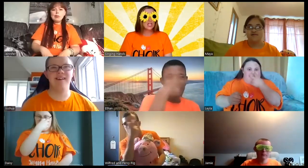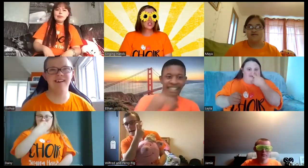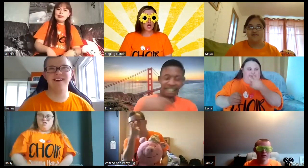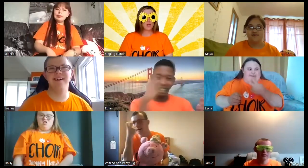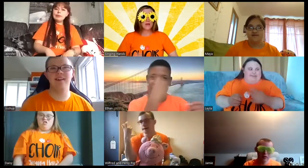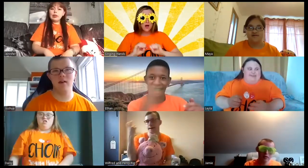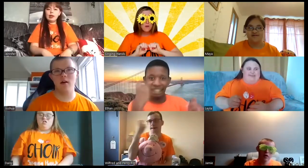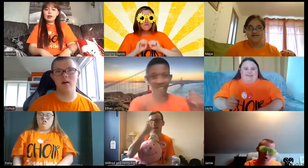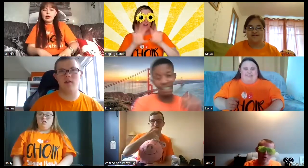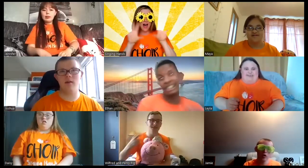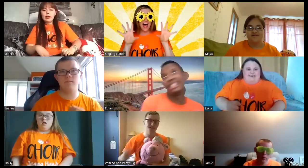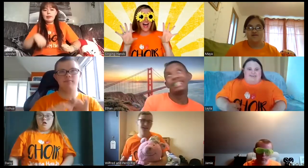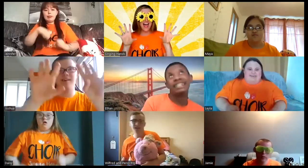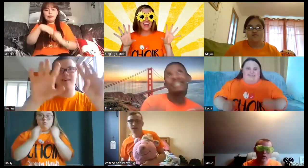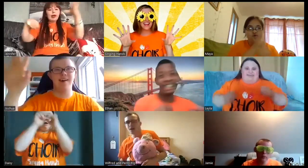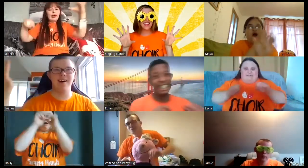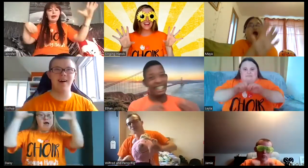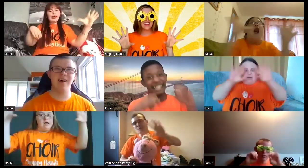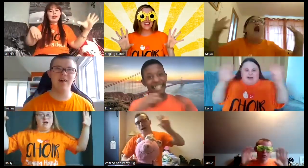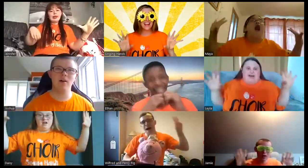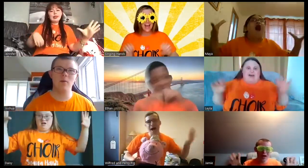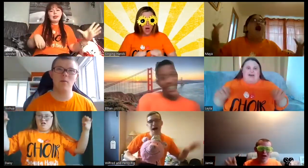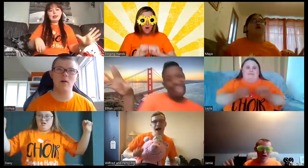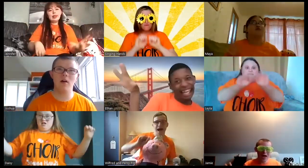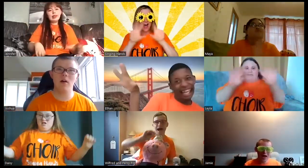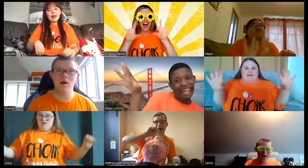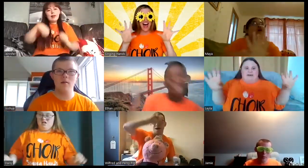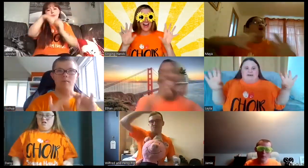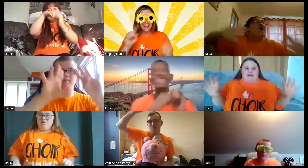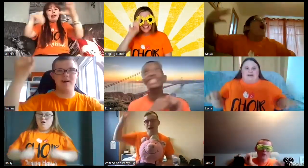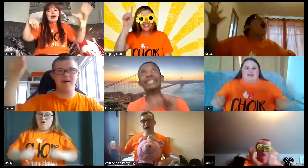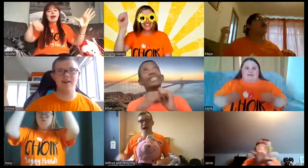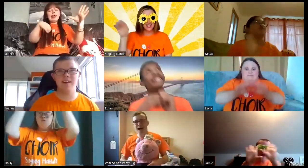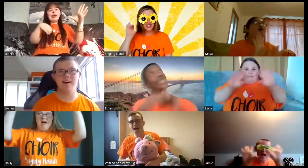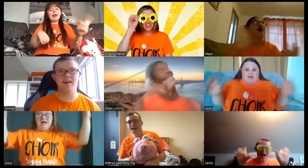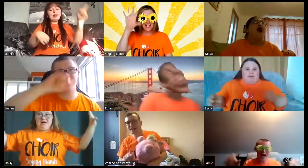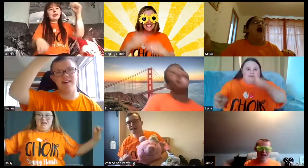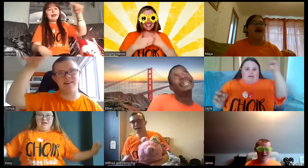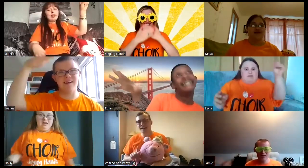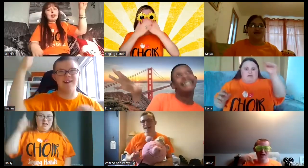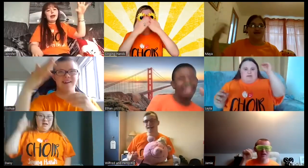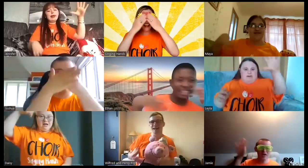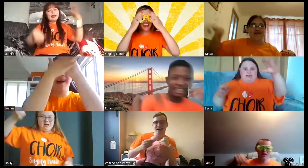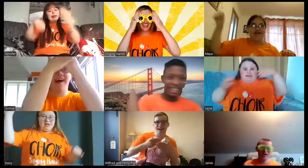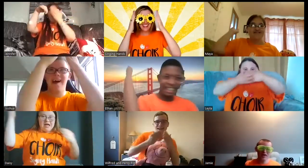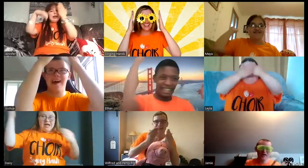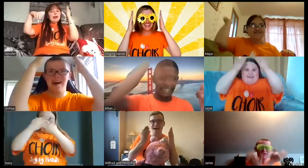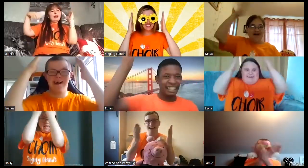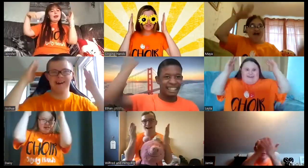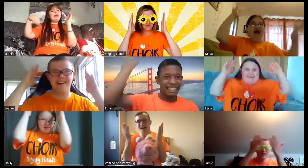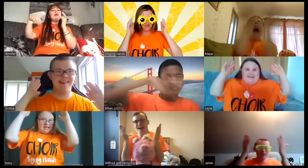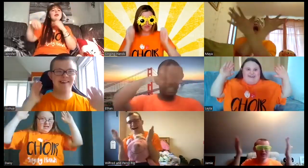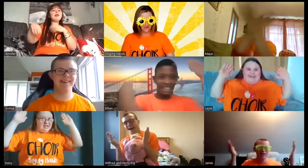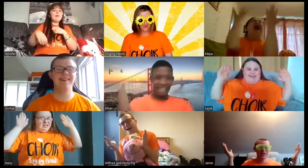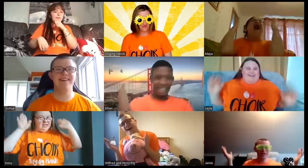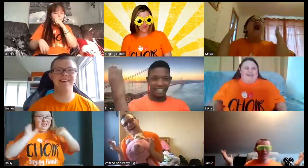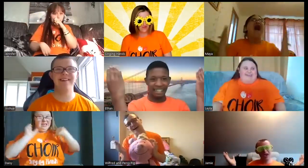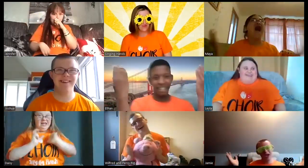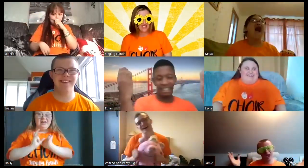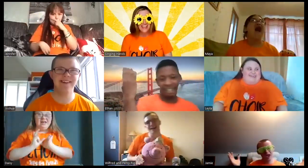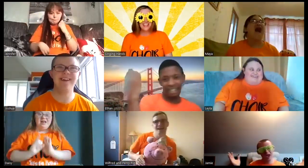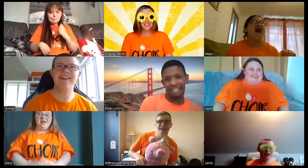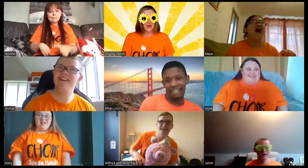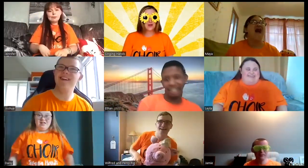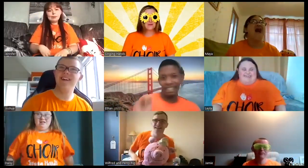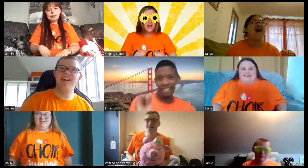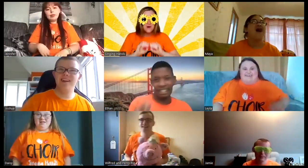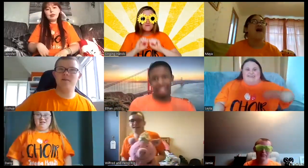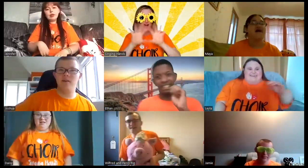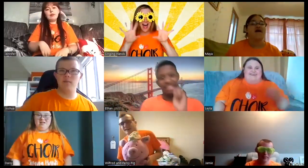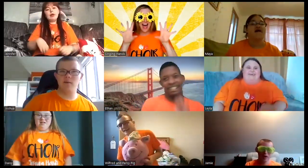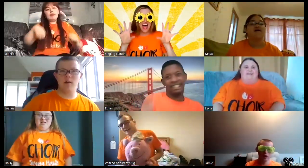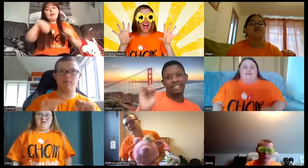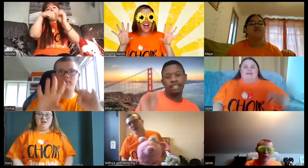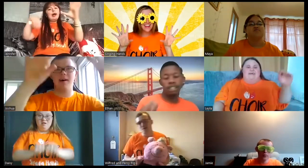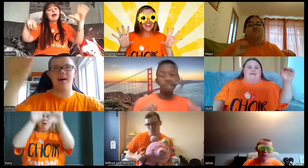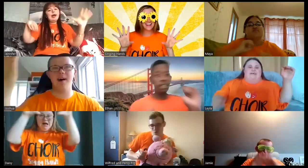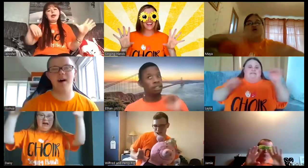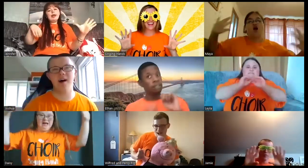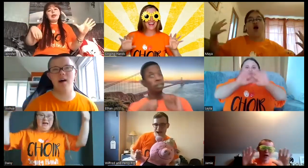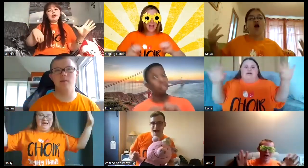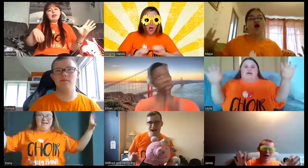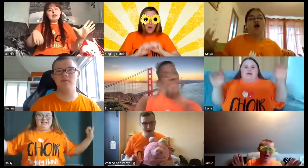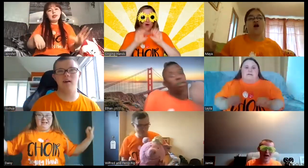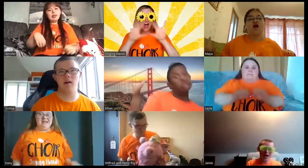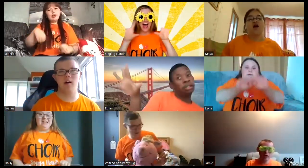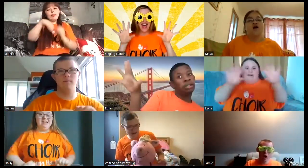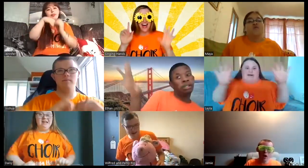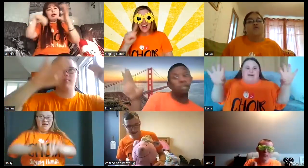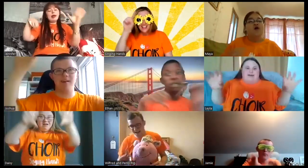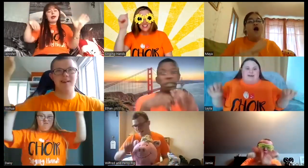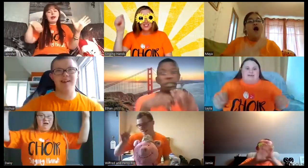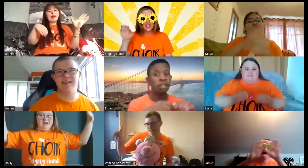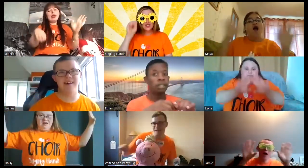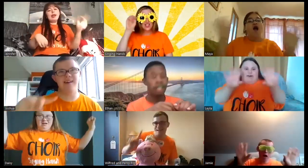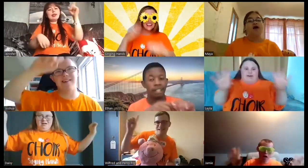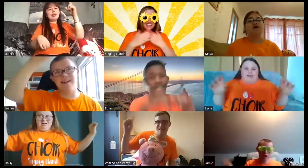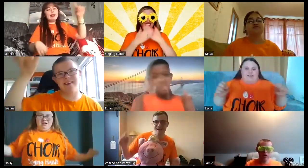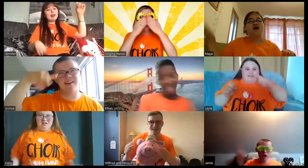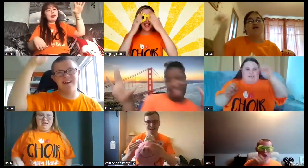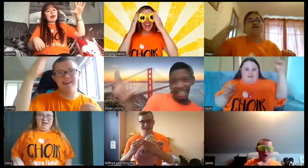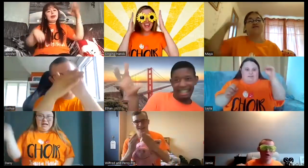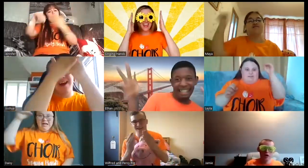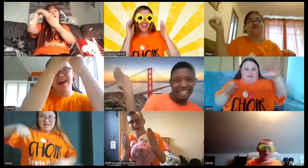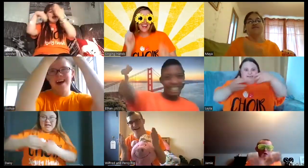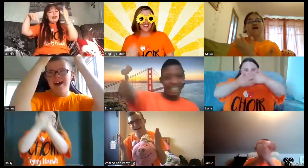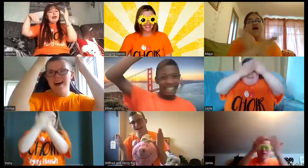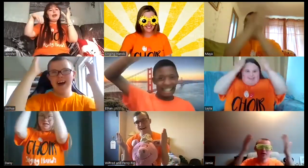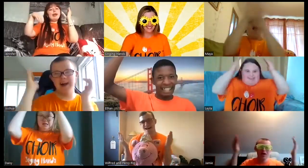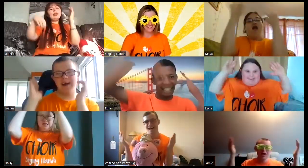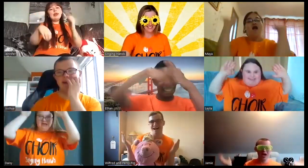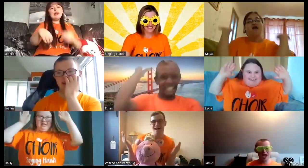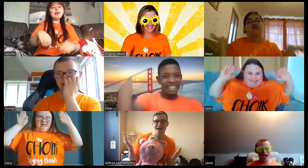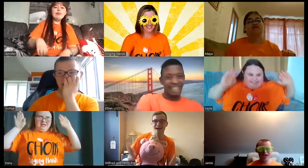It's gonna be a bright (bright) Bright (bright) sunshiny day